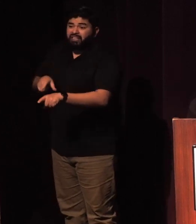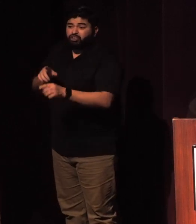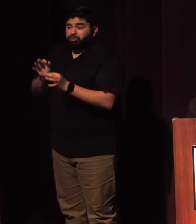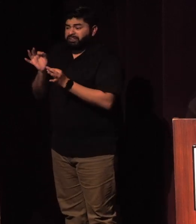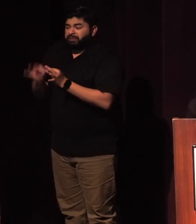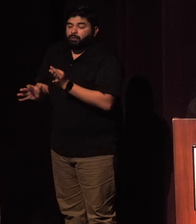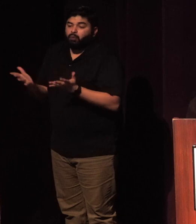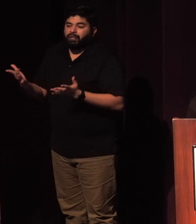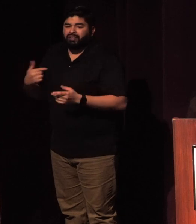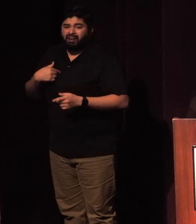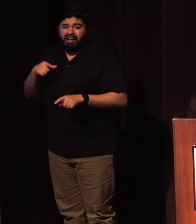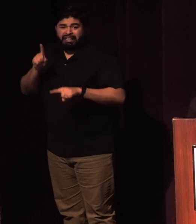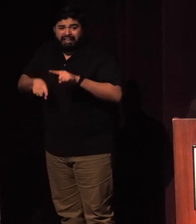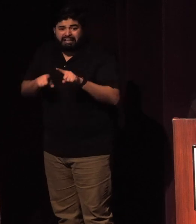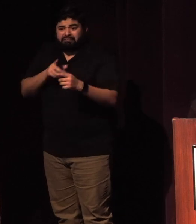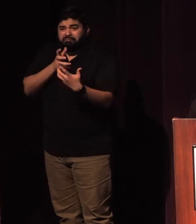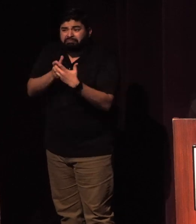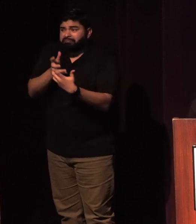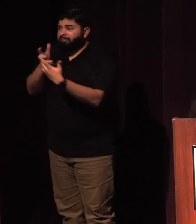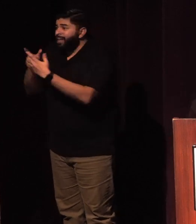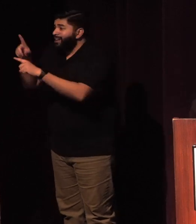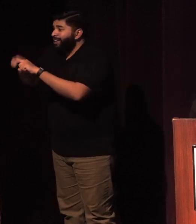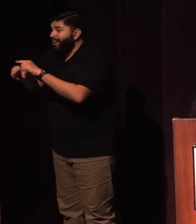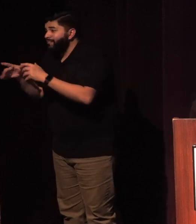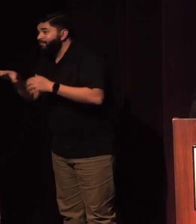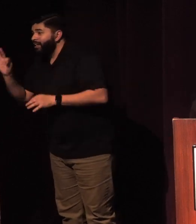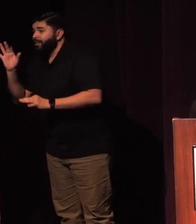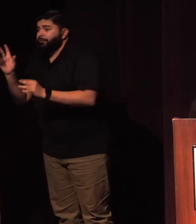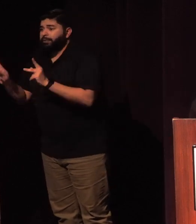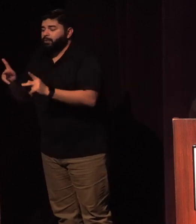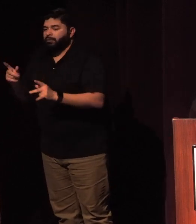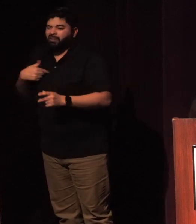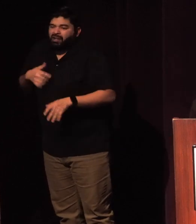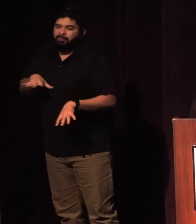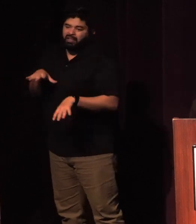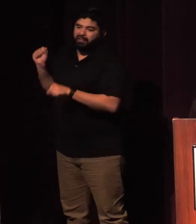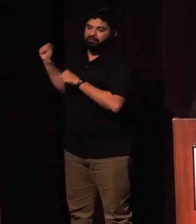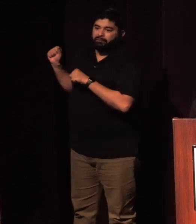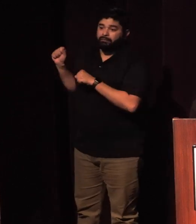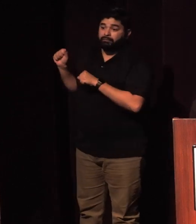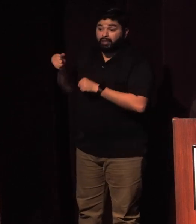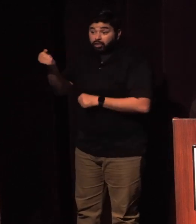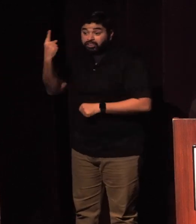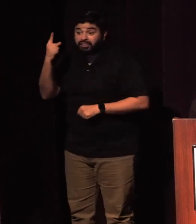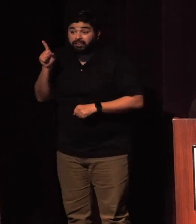For us students, the answer is simple, to just leave. So what can you as leaders,